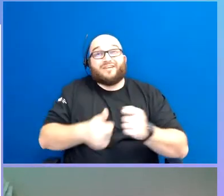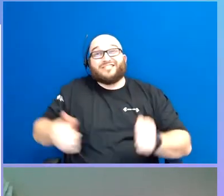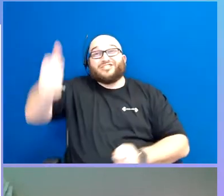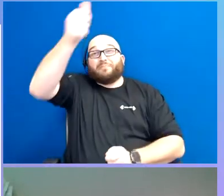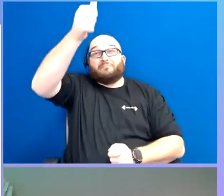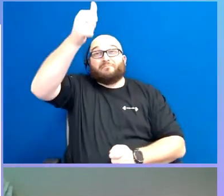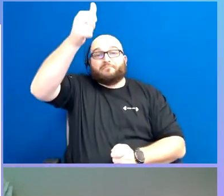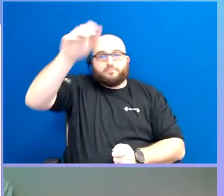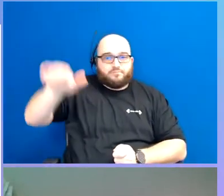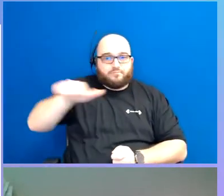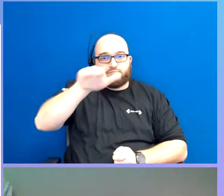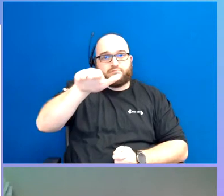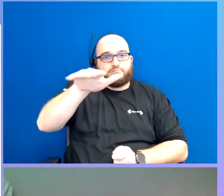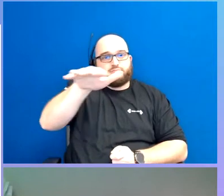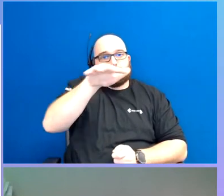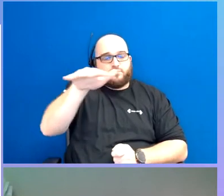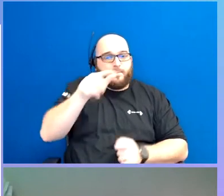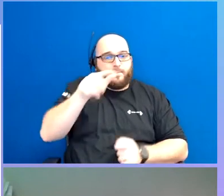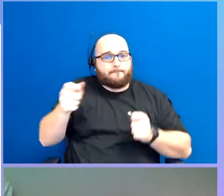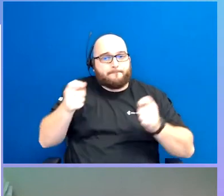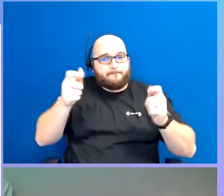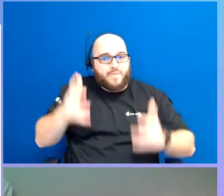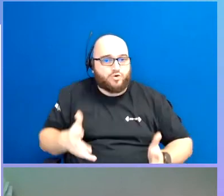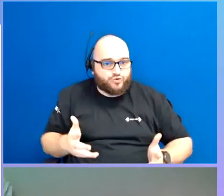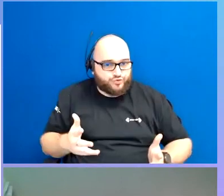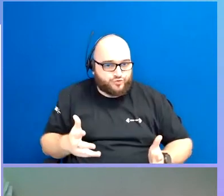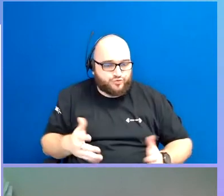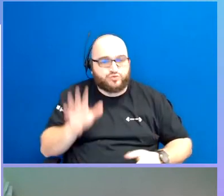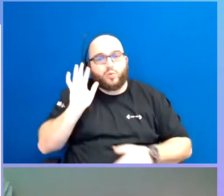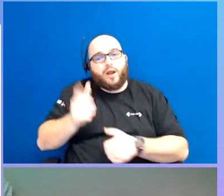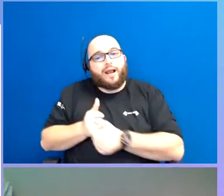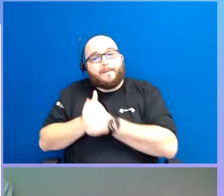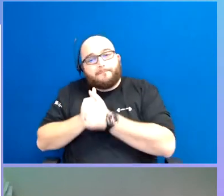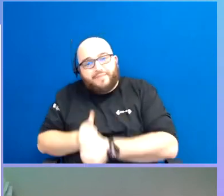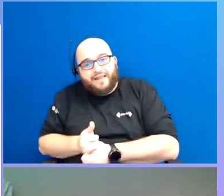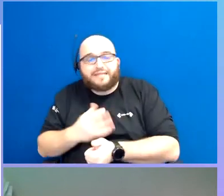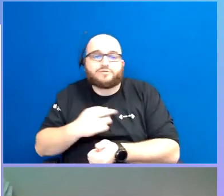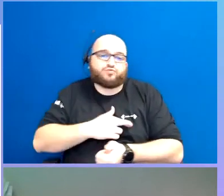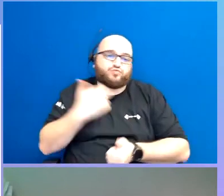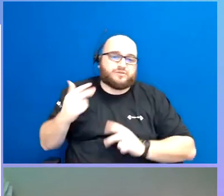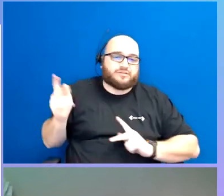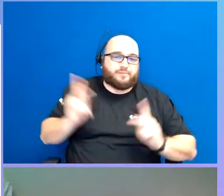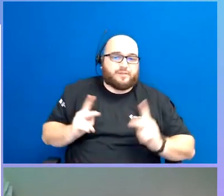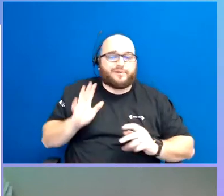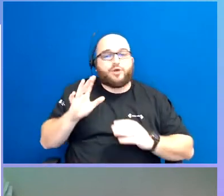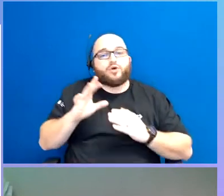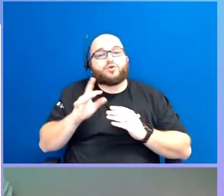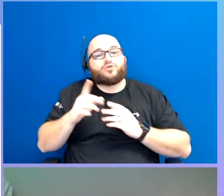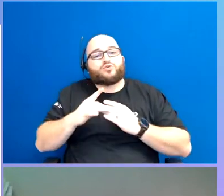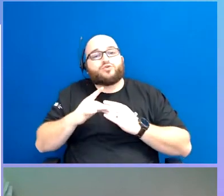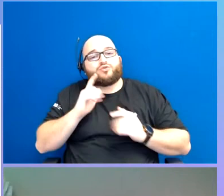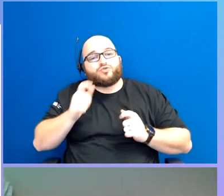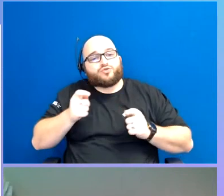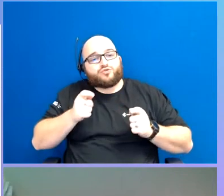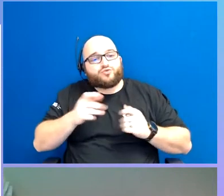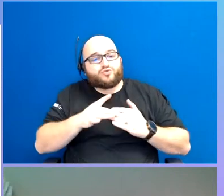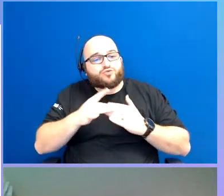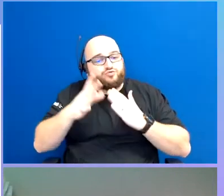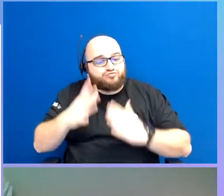uh, the risk officer so the compliance and risk folks, um, the director started